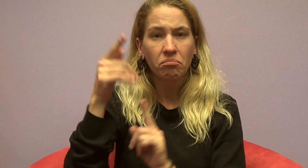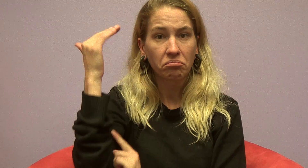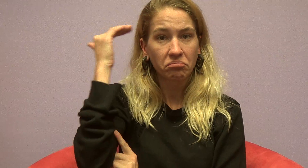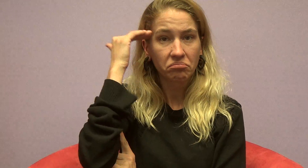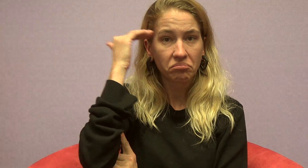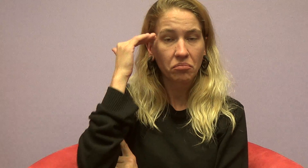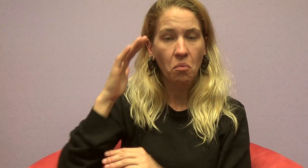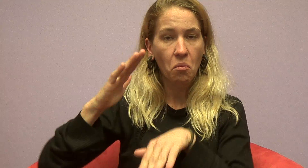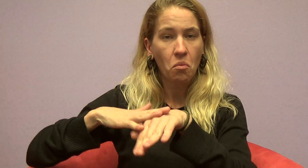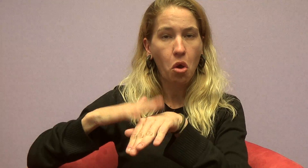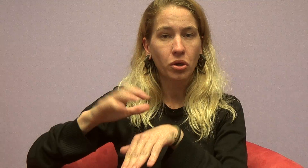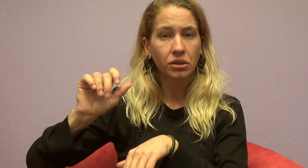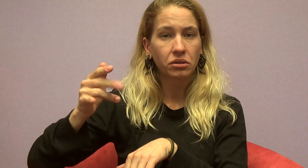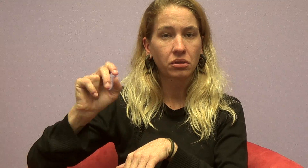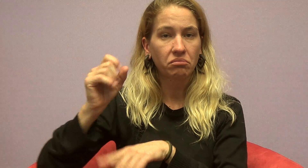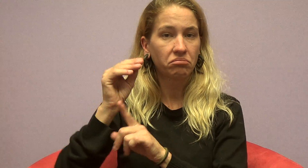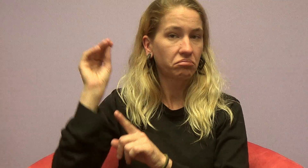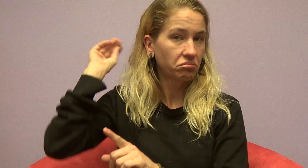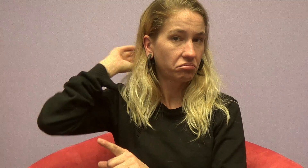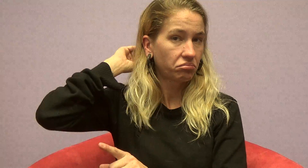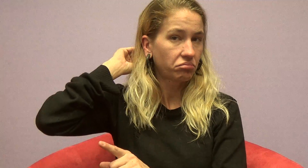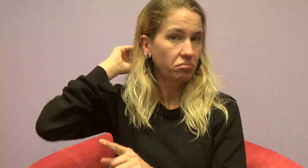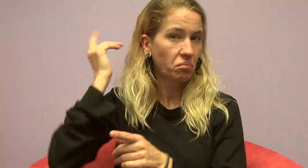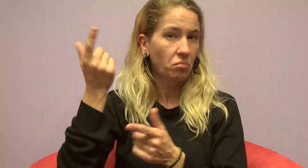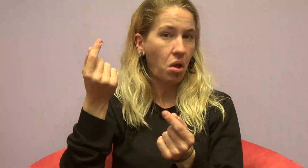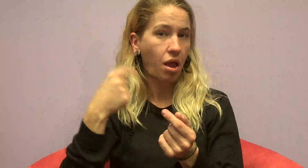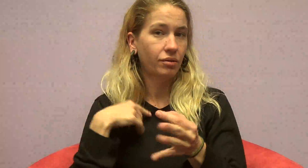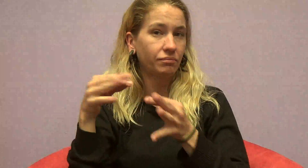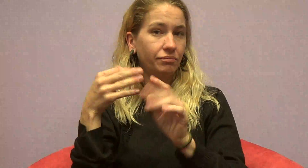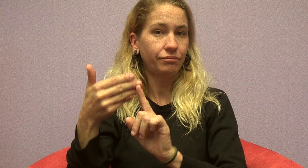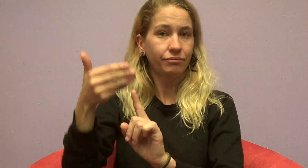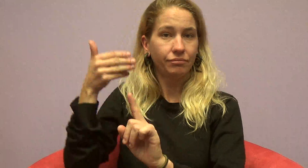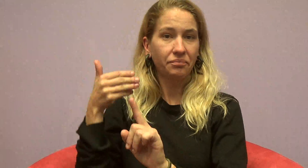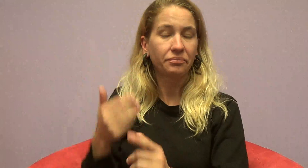It is important to keep the warning signs I have mentioned in the back of your head.